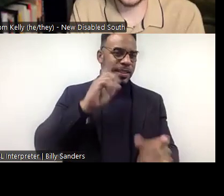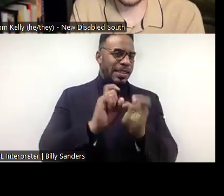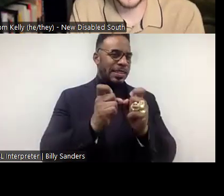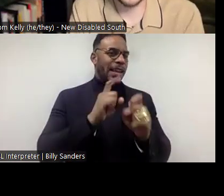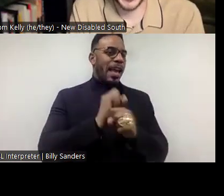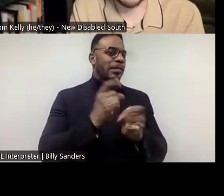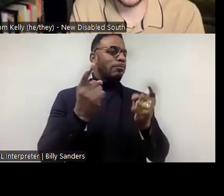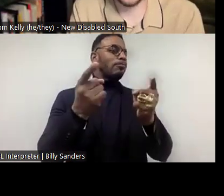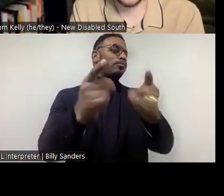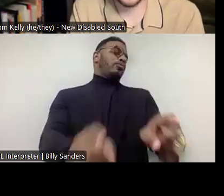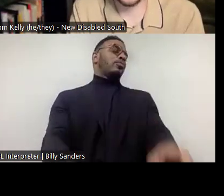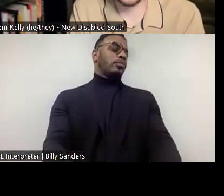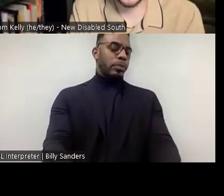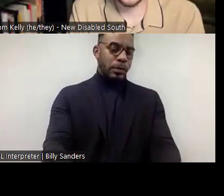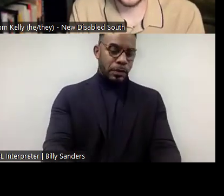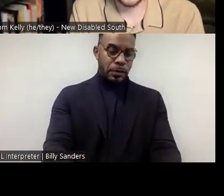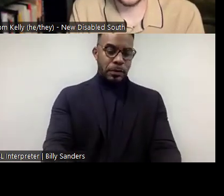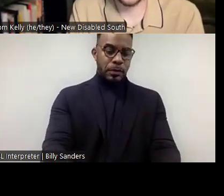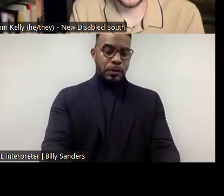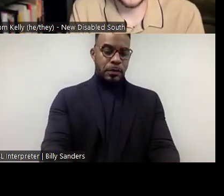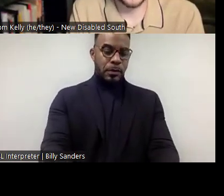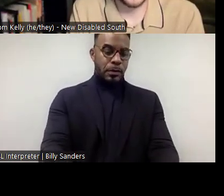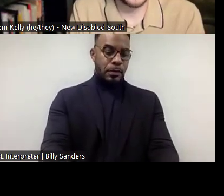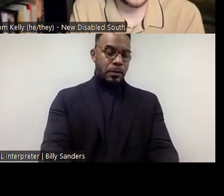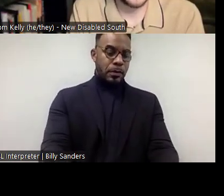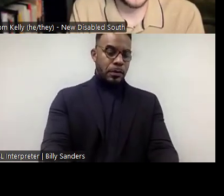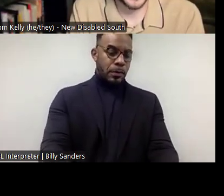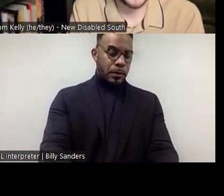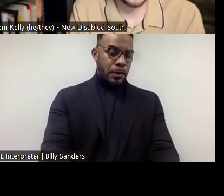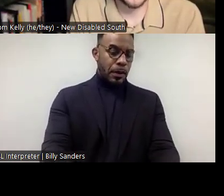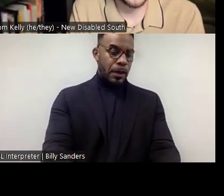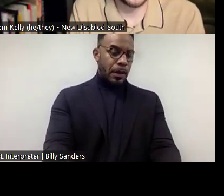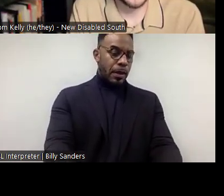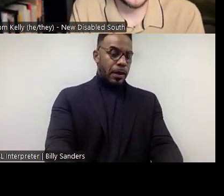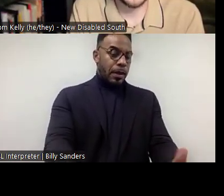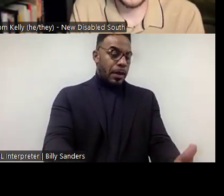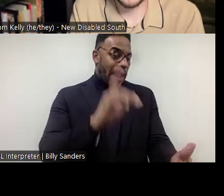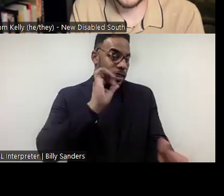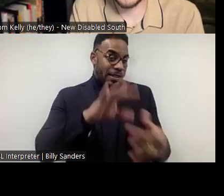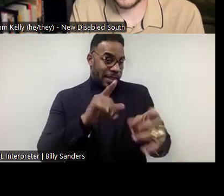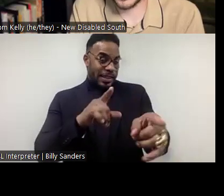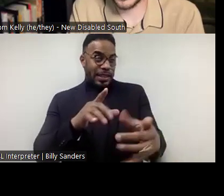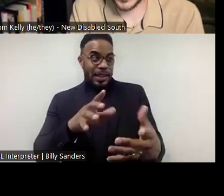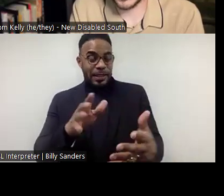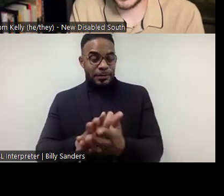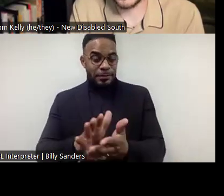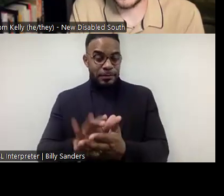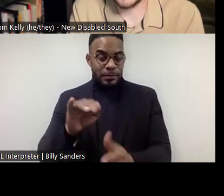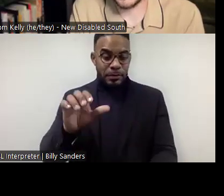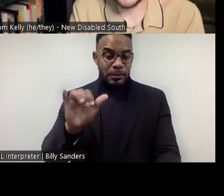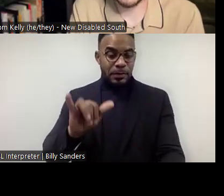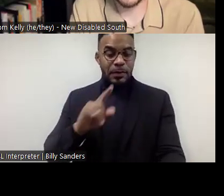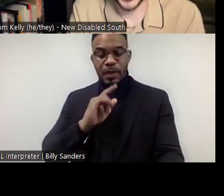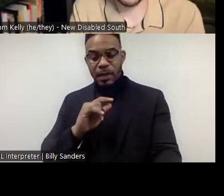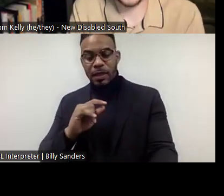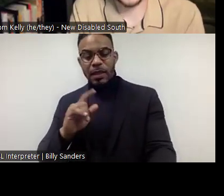base of folks and see that change actually happen. Again,